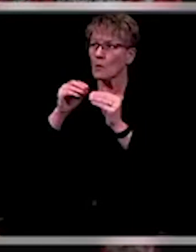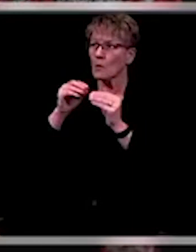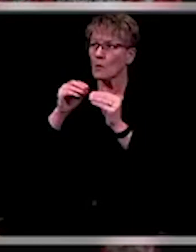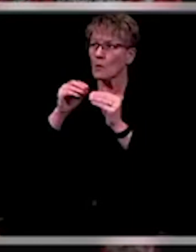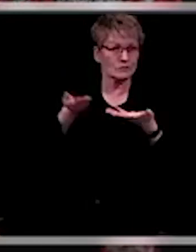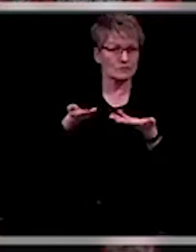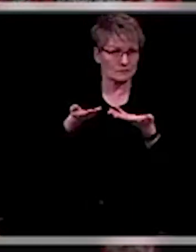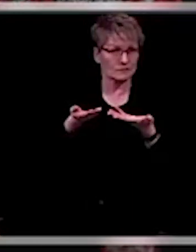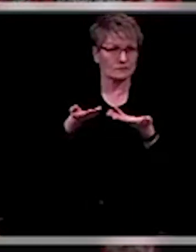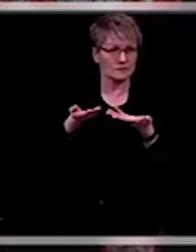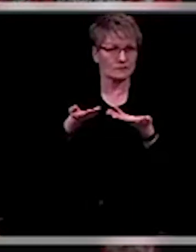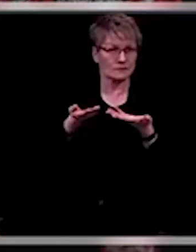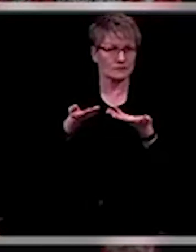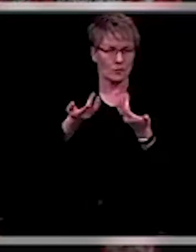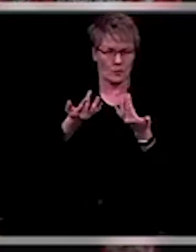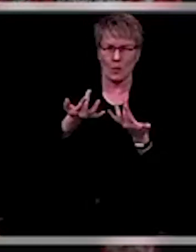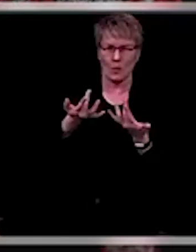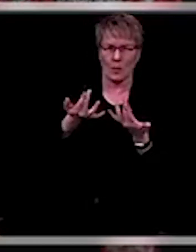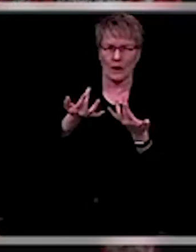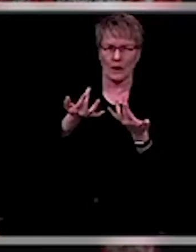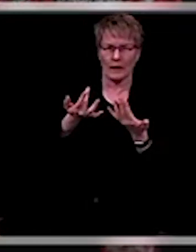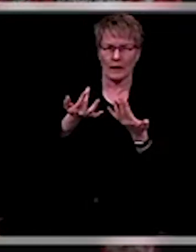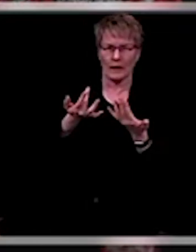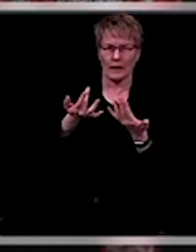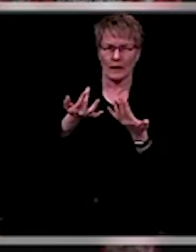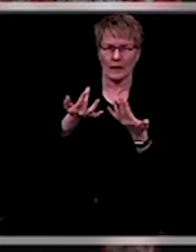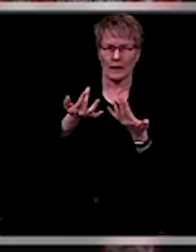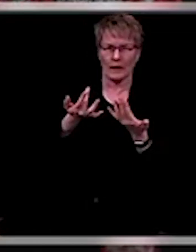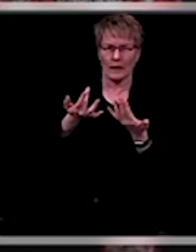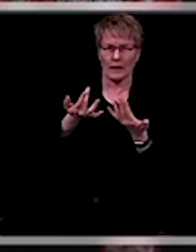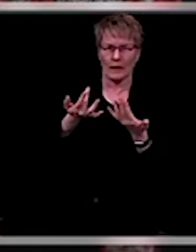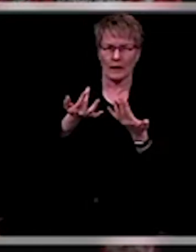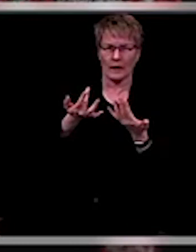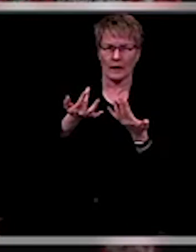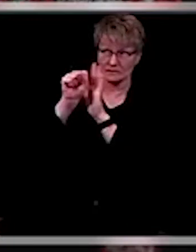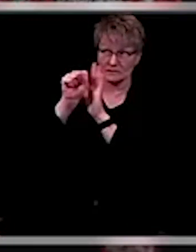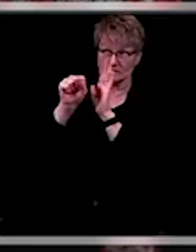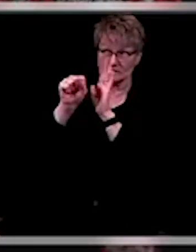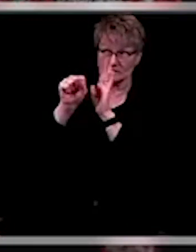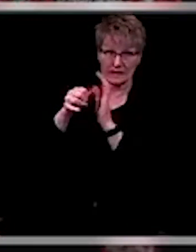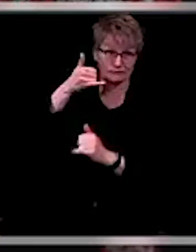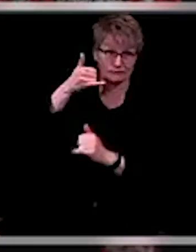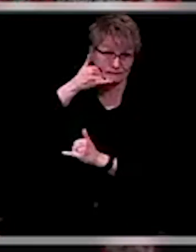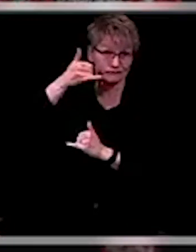had a call with the state last night. There's a menu of different types of resources that we